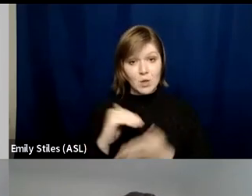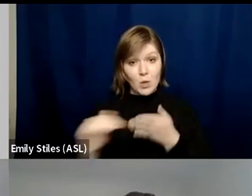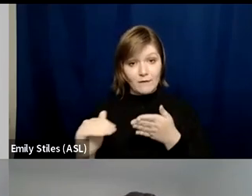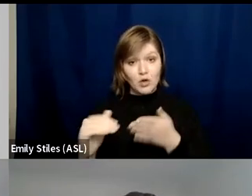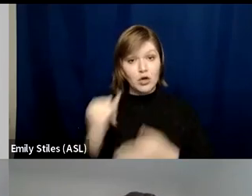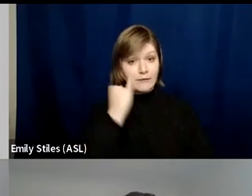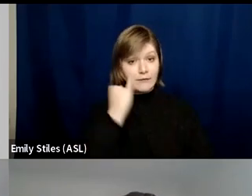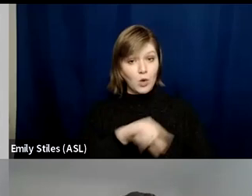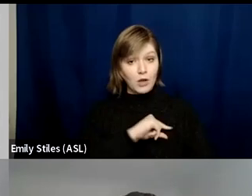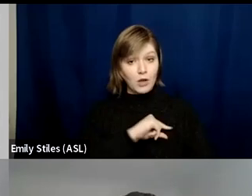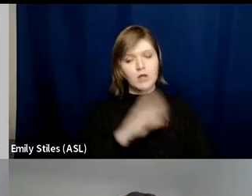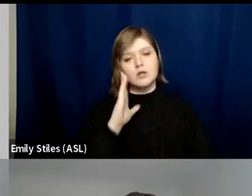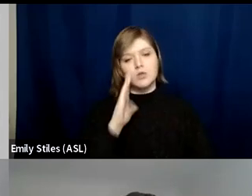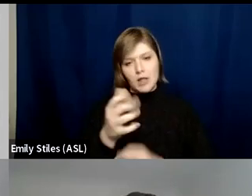But all of our funding comes from the state.